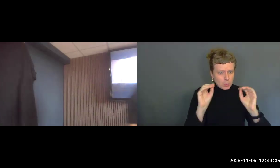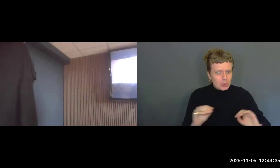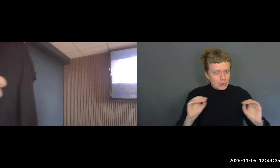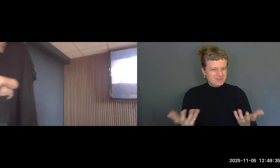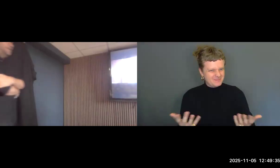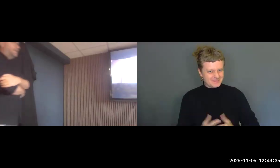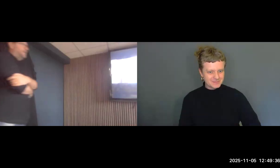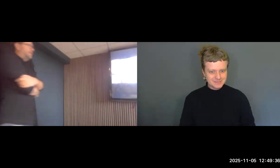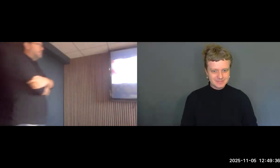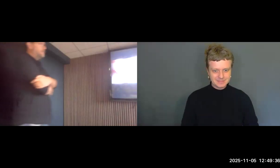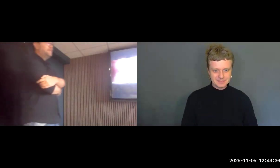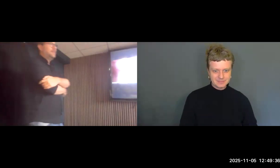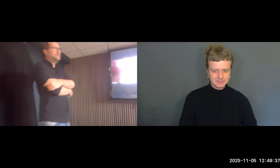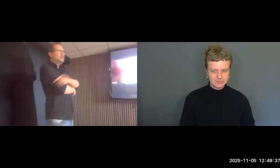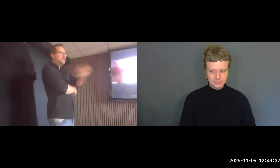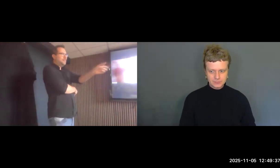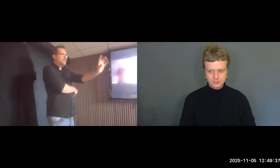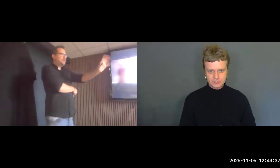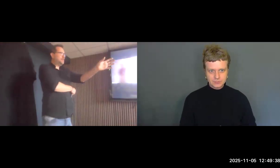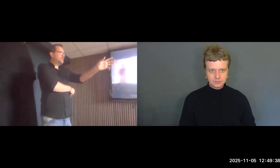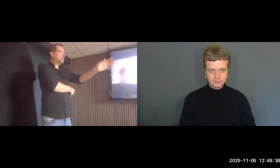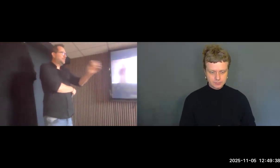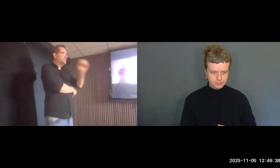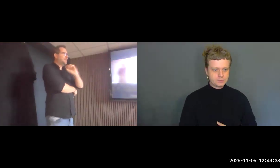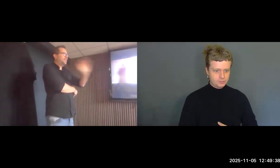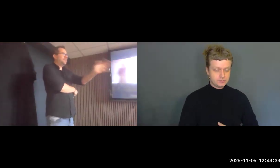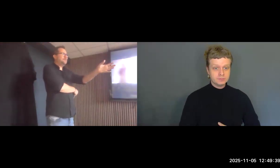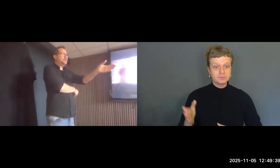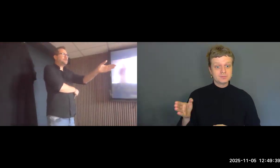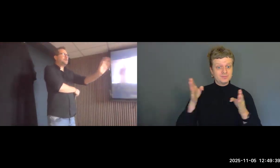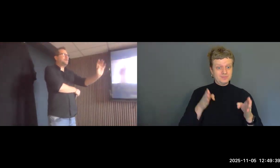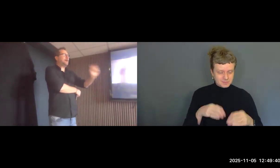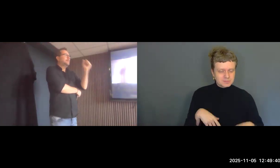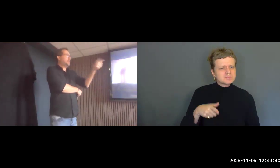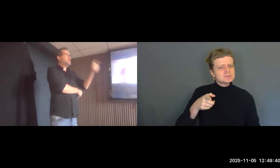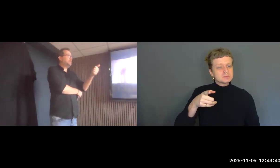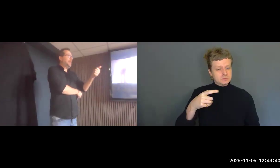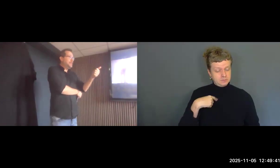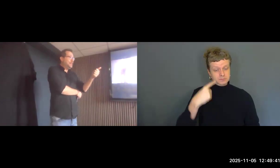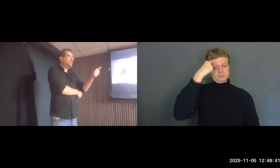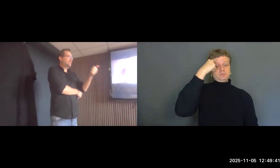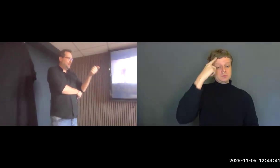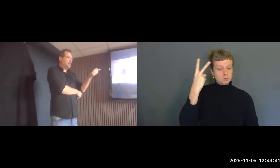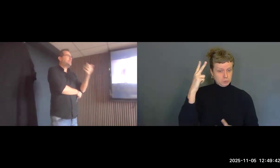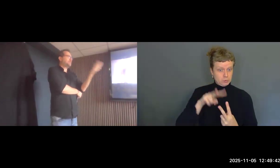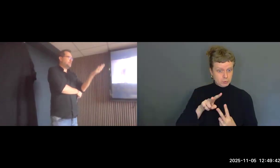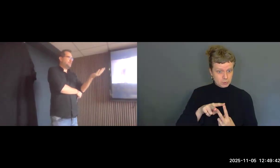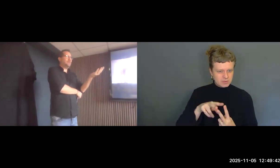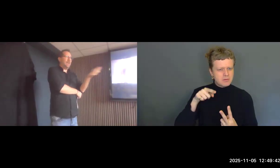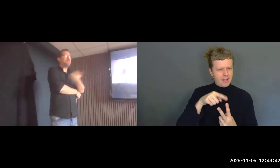Yeah, so I have two things that you mentioned that really trigger me are the assimilation thing, that's, of course